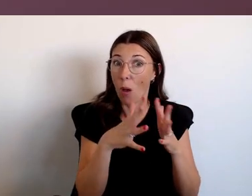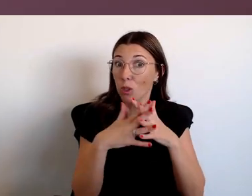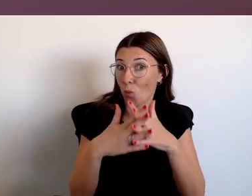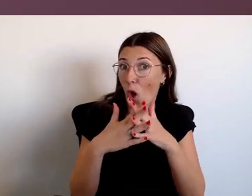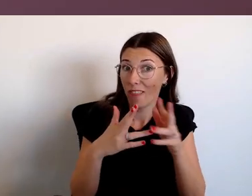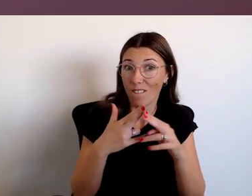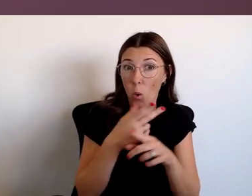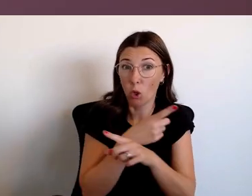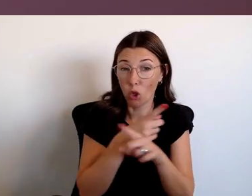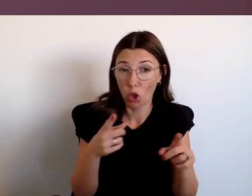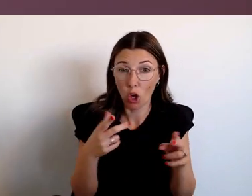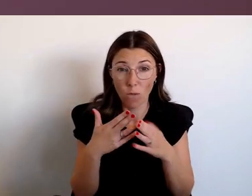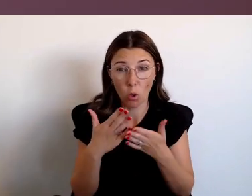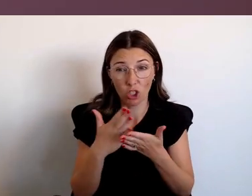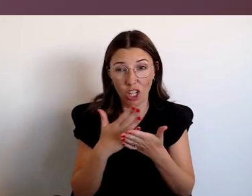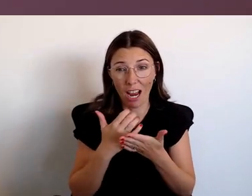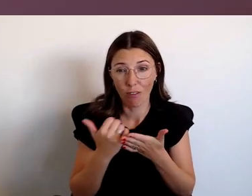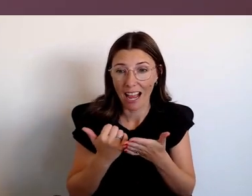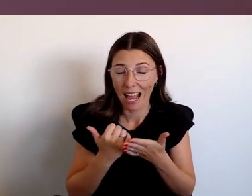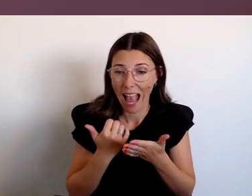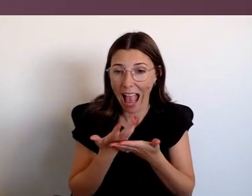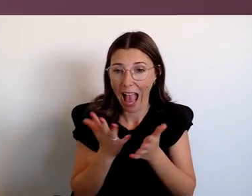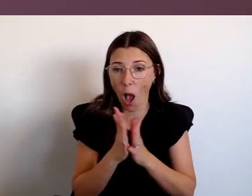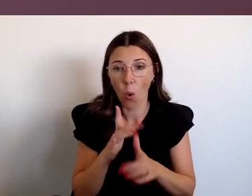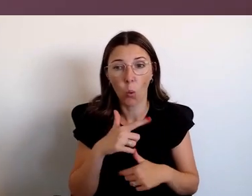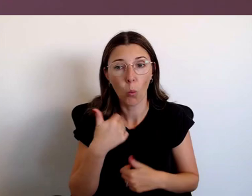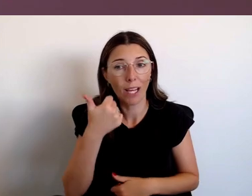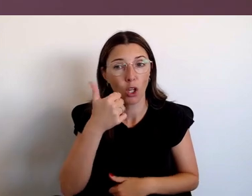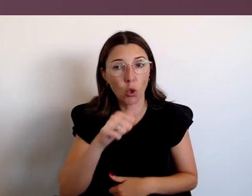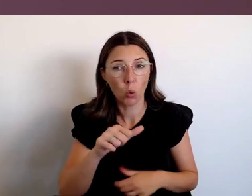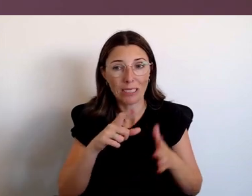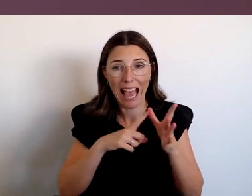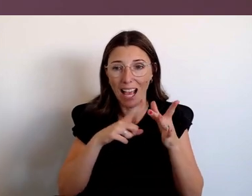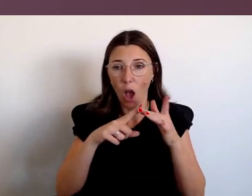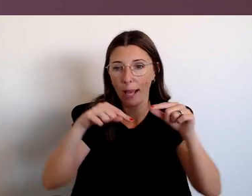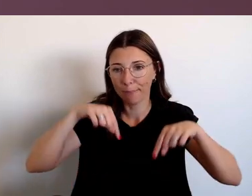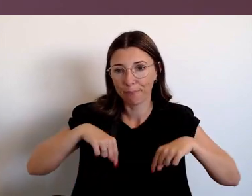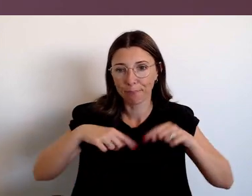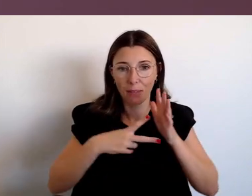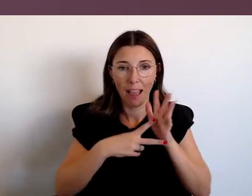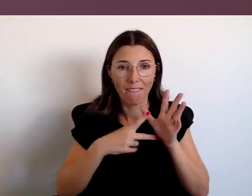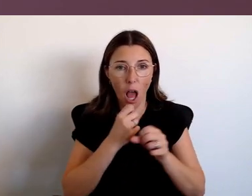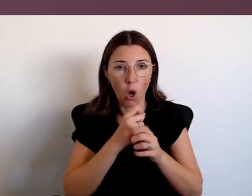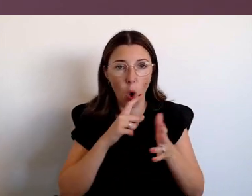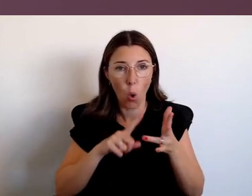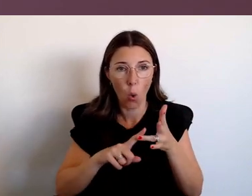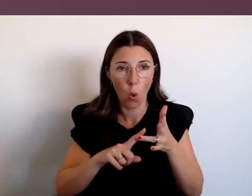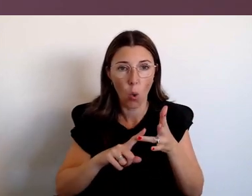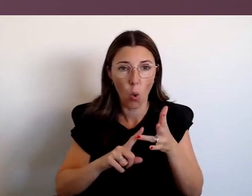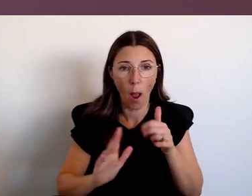you this morning in terms of sharing how we're practically applying AI use at VAGO, our primary risk focus being